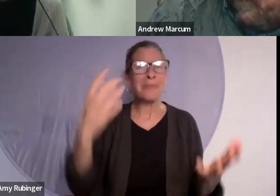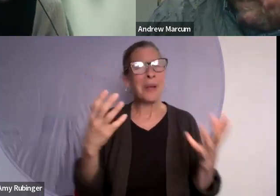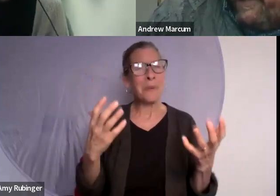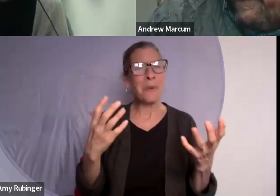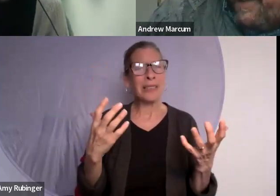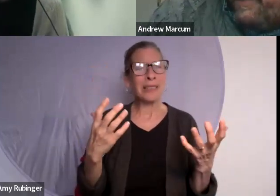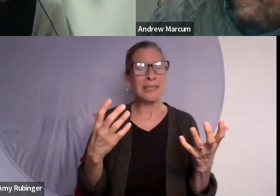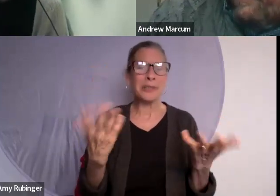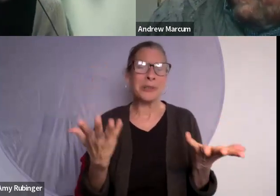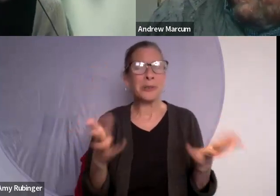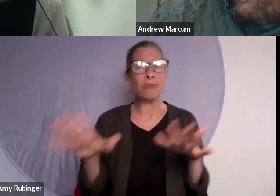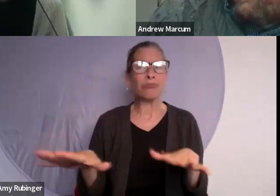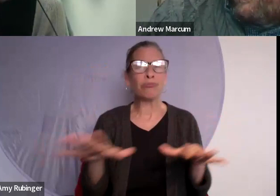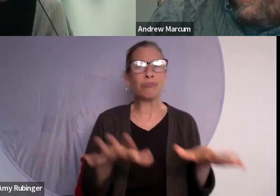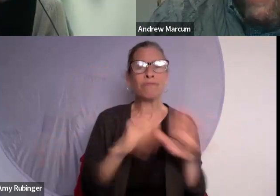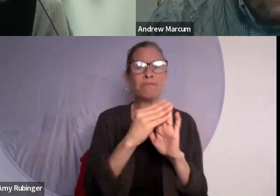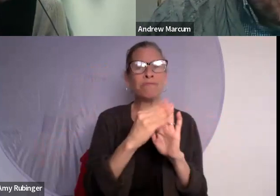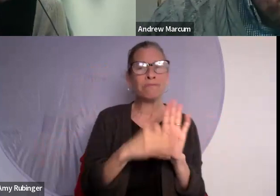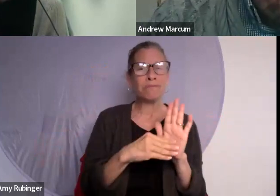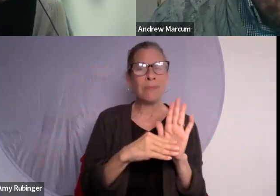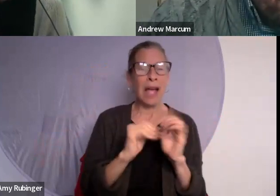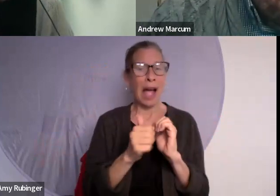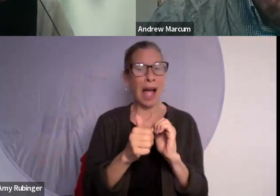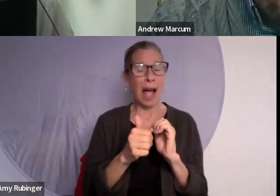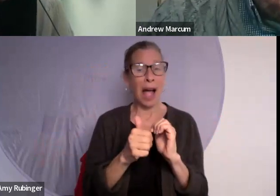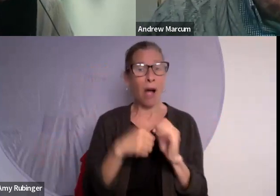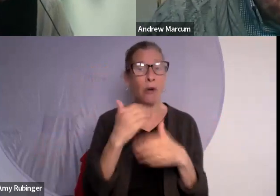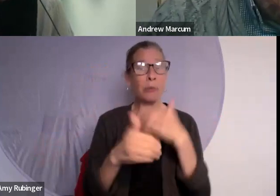informally document how it was doing for our department talk